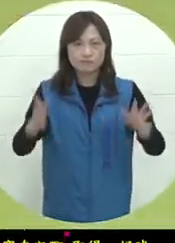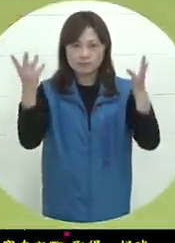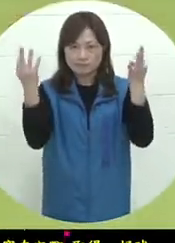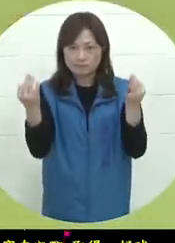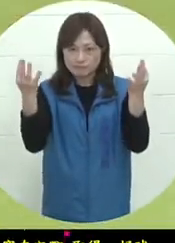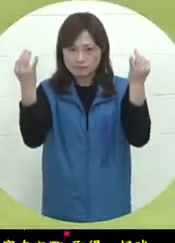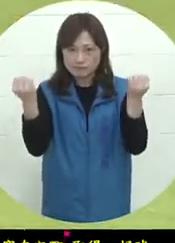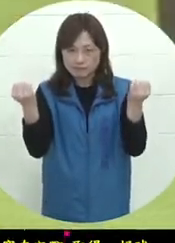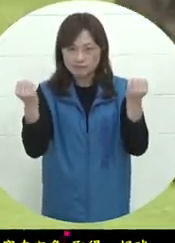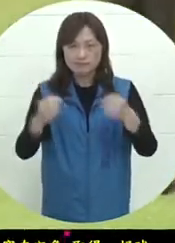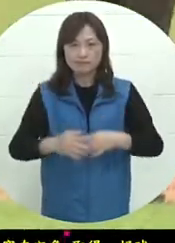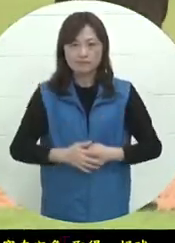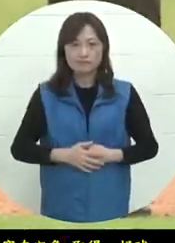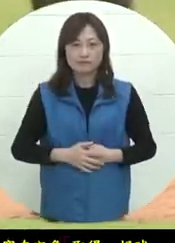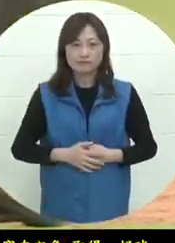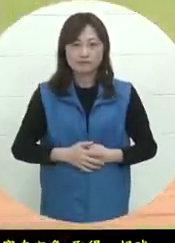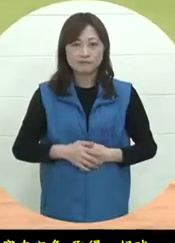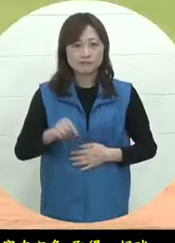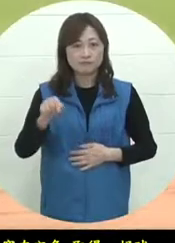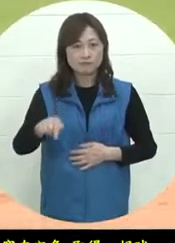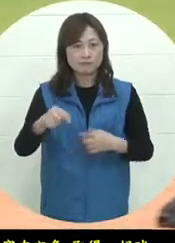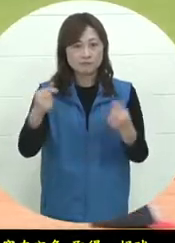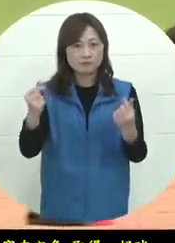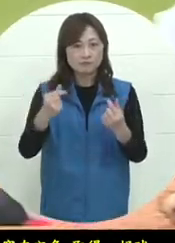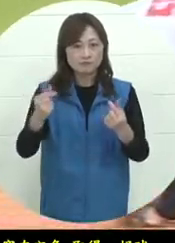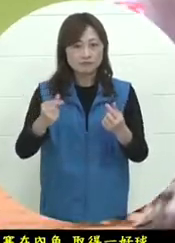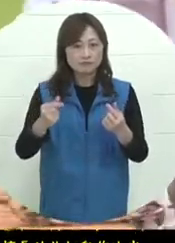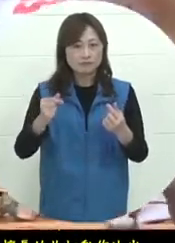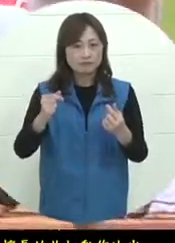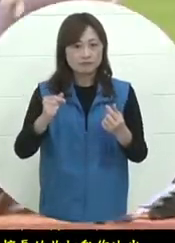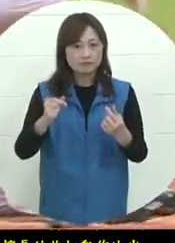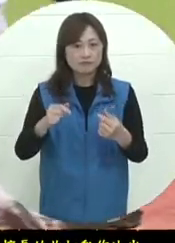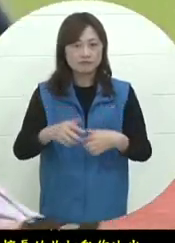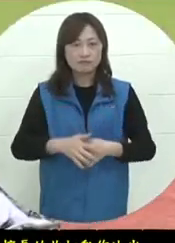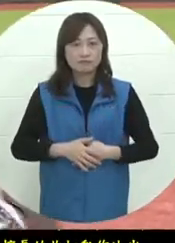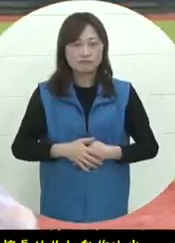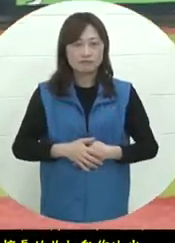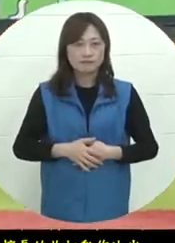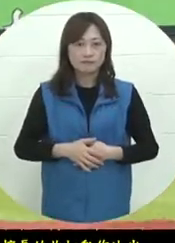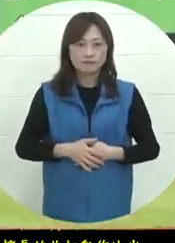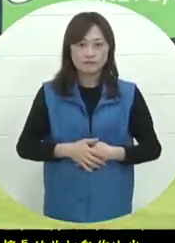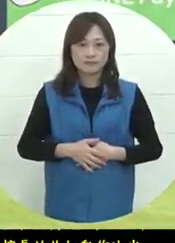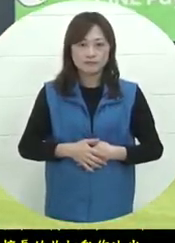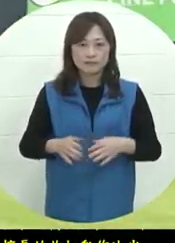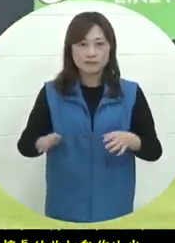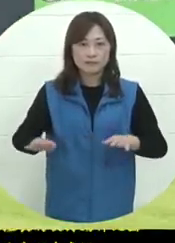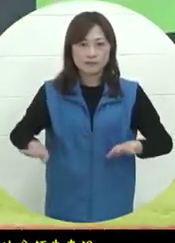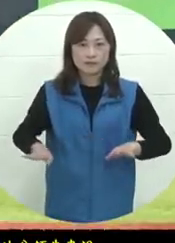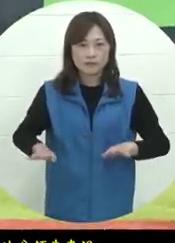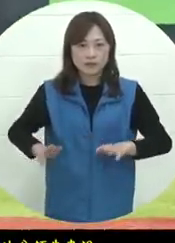my side is caught. Wow, this cheongsam is a bit too bold,